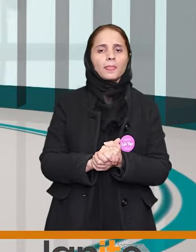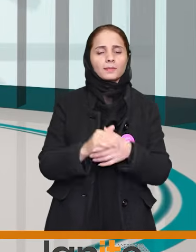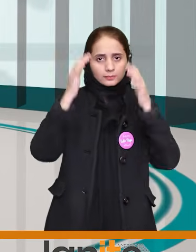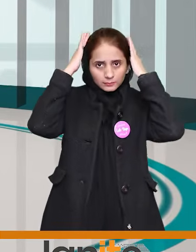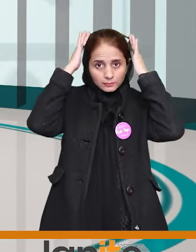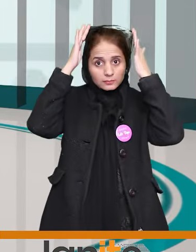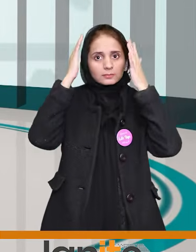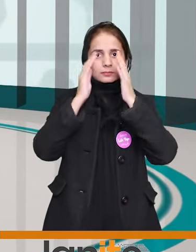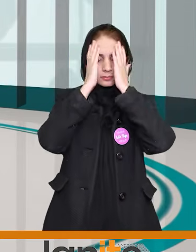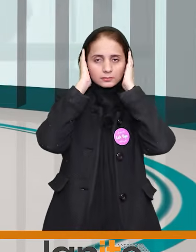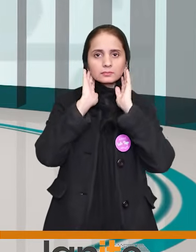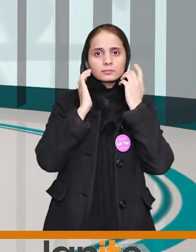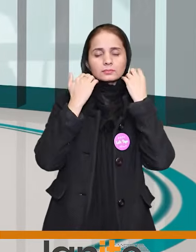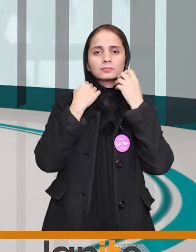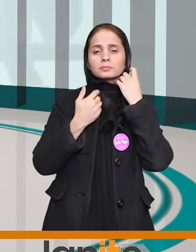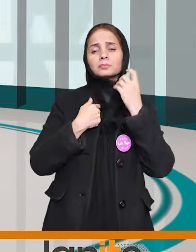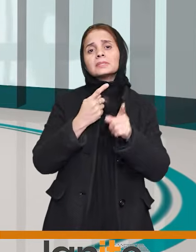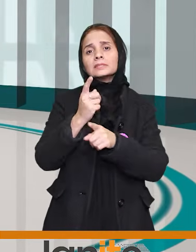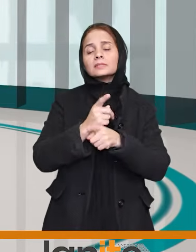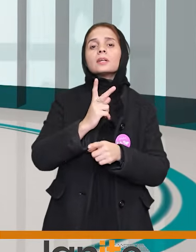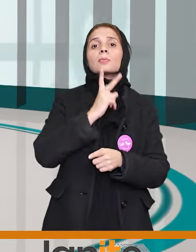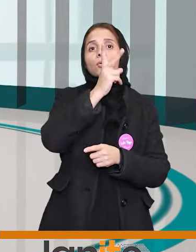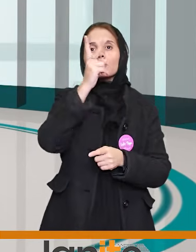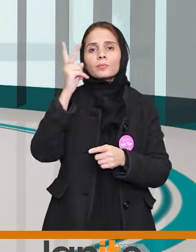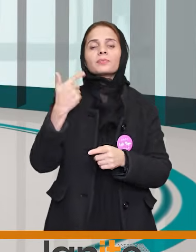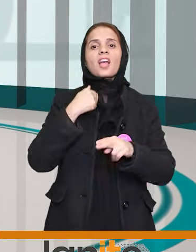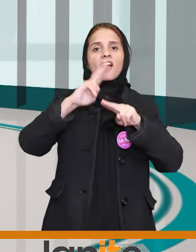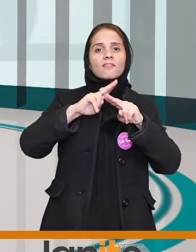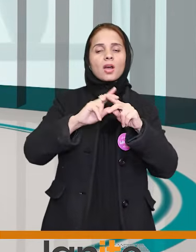Wherever I deliver my lecture, I make a Facebook group there.